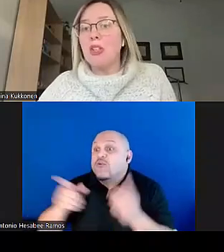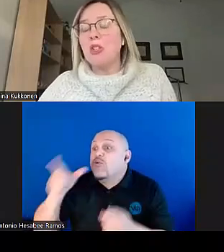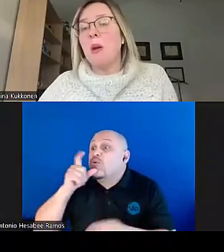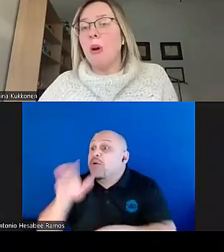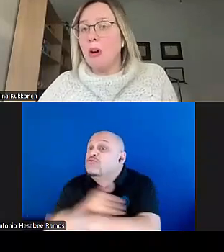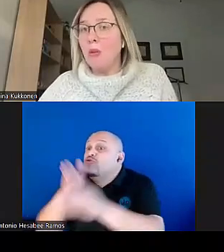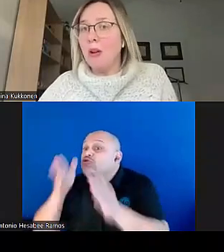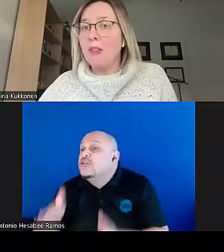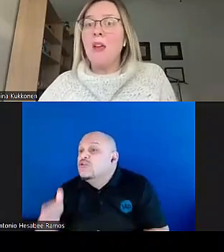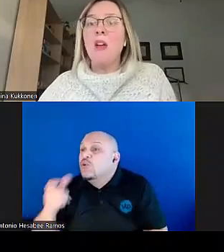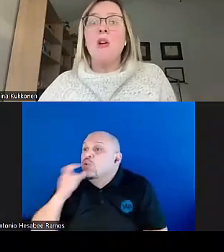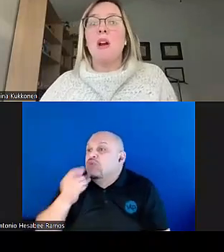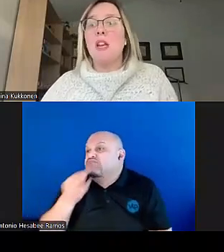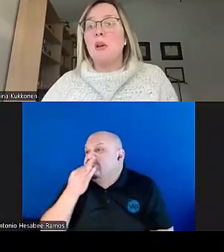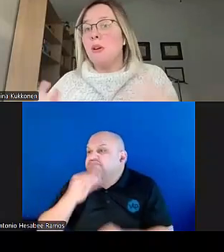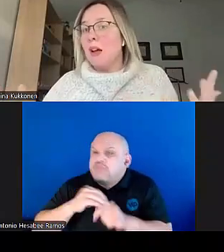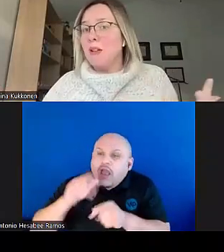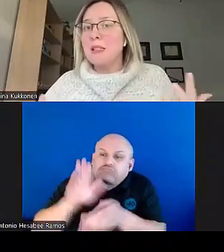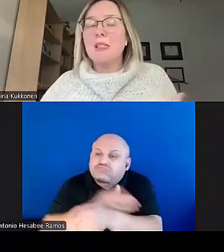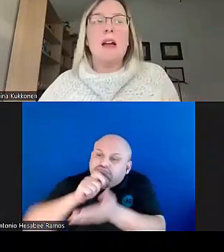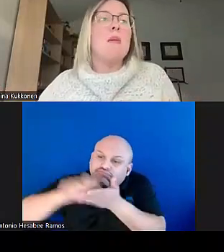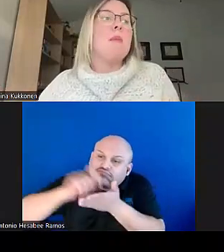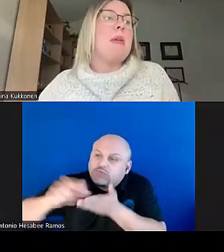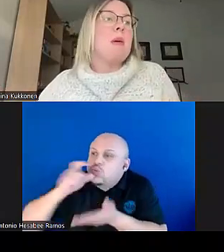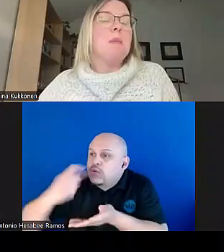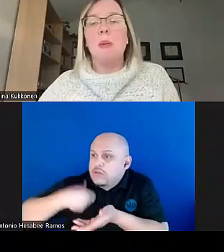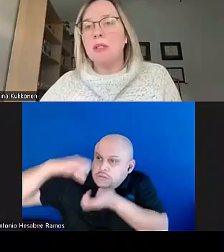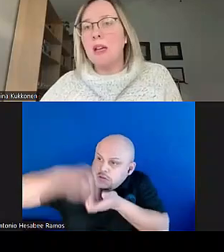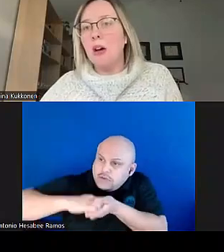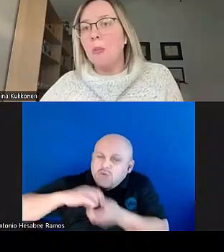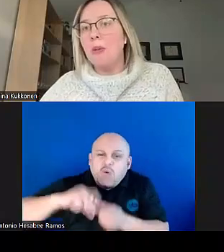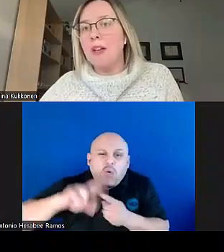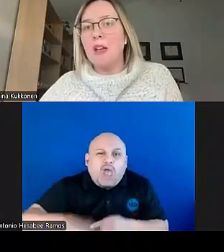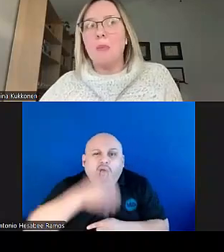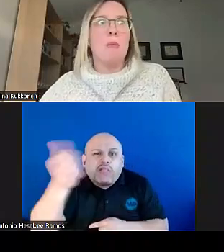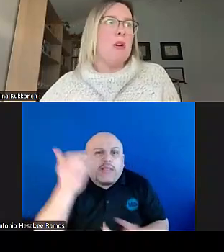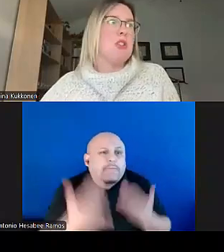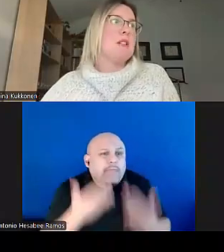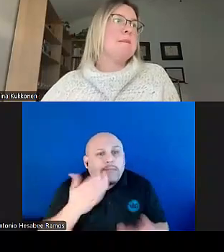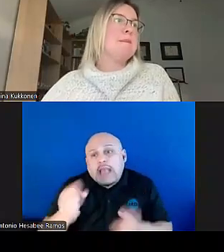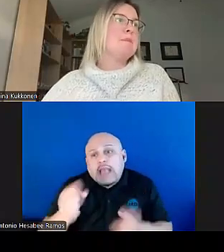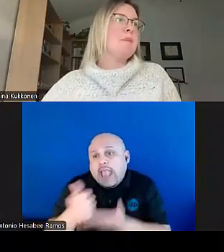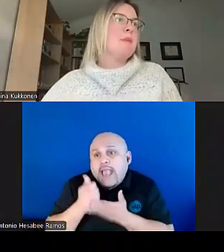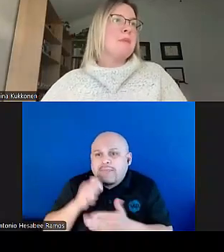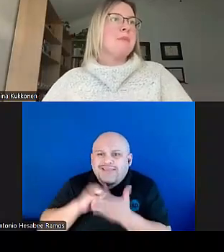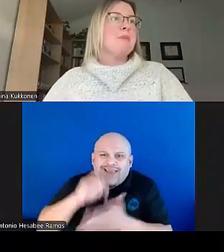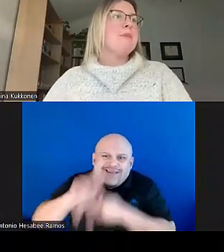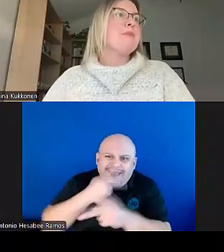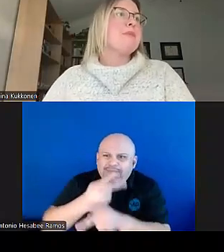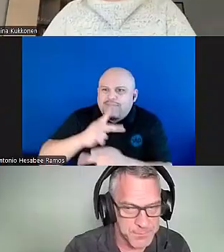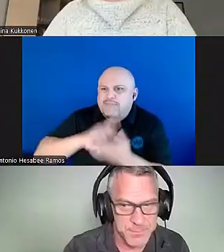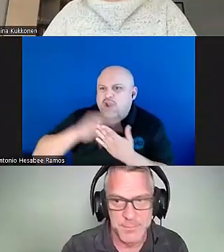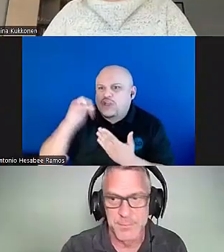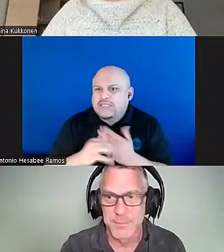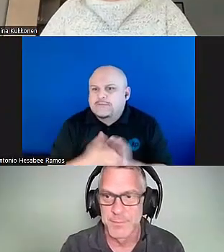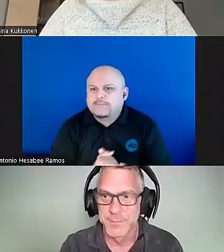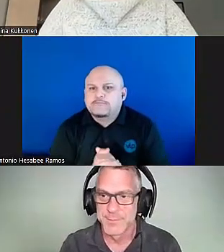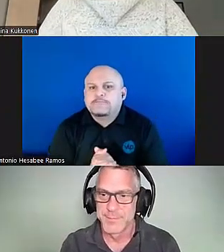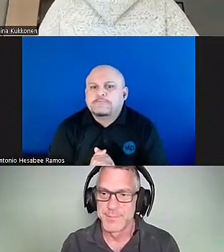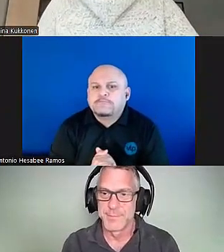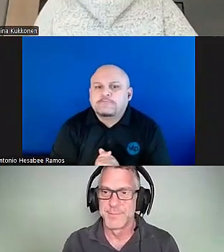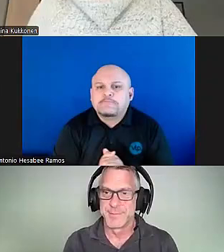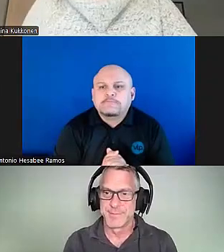that you might partner with or anyone else that might be able to help with that type of project.